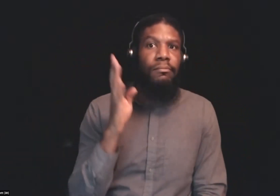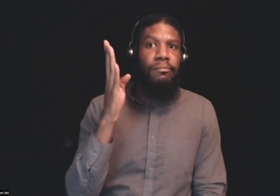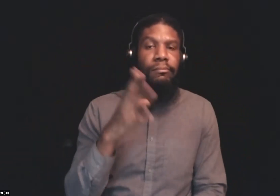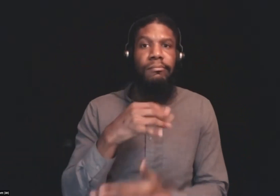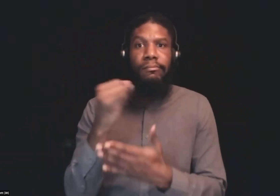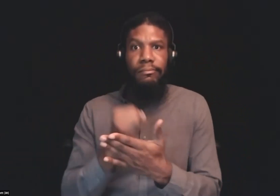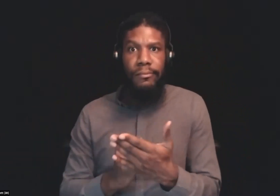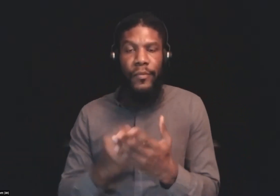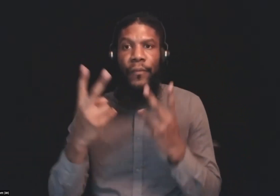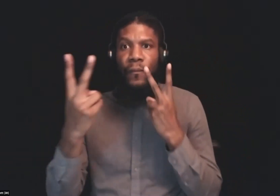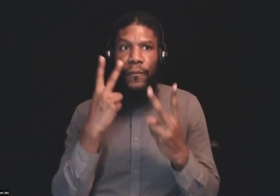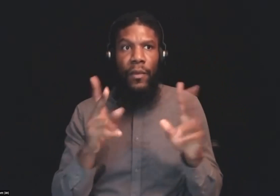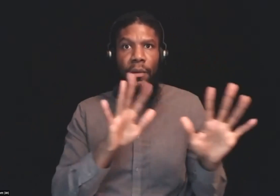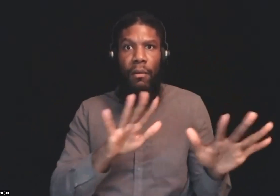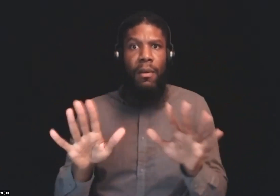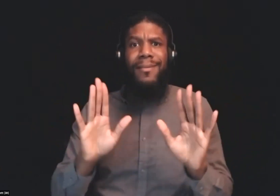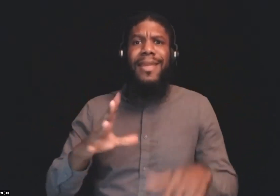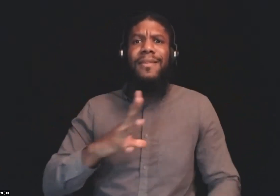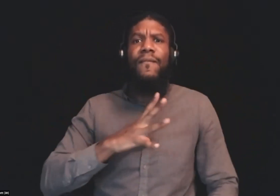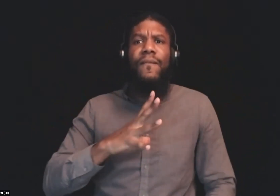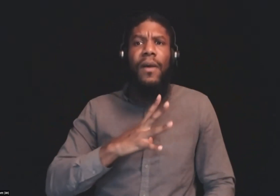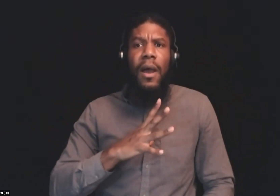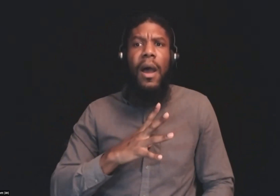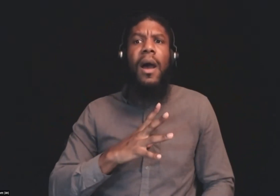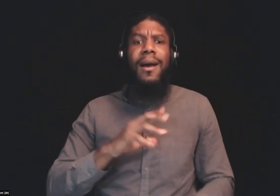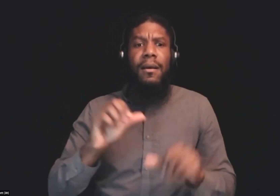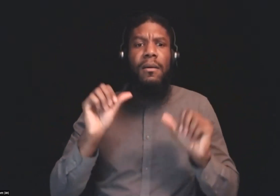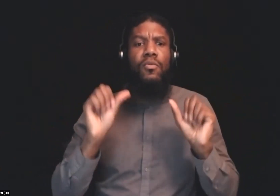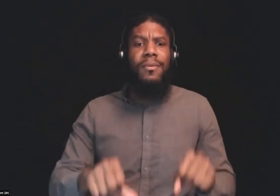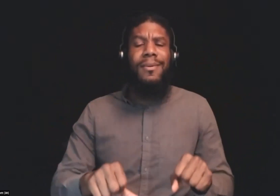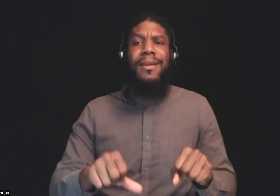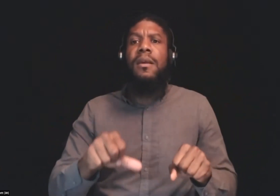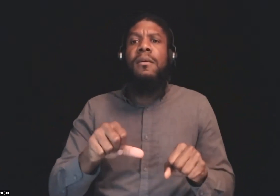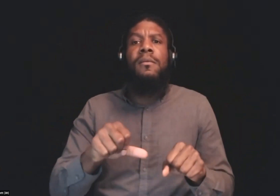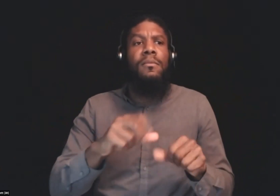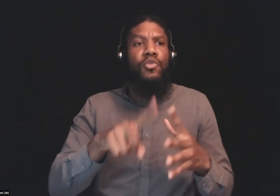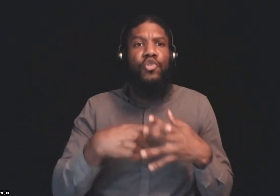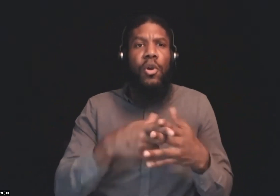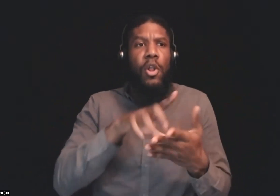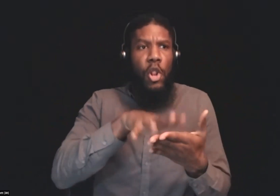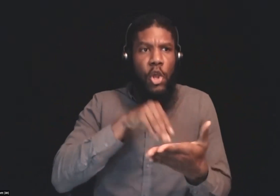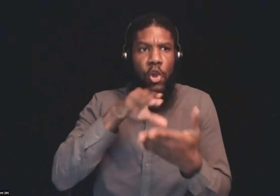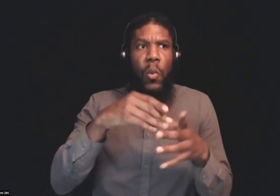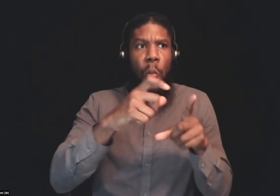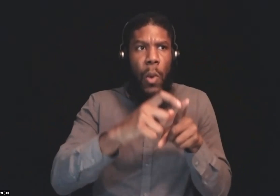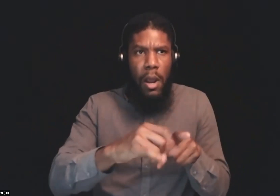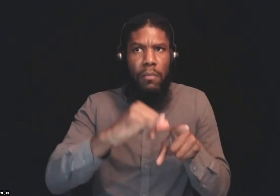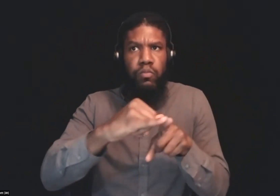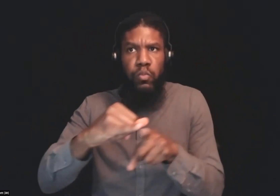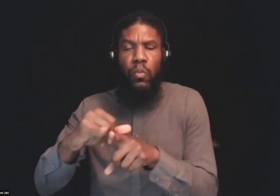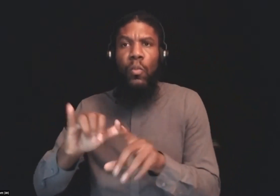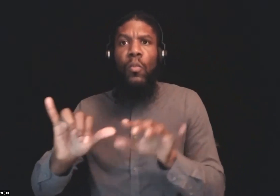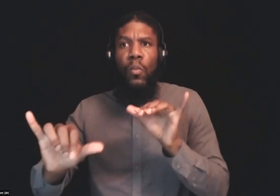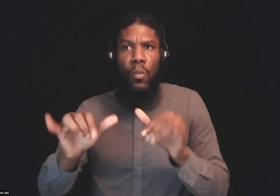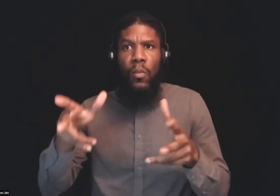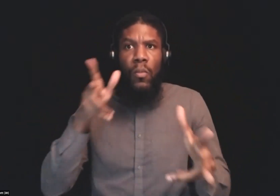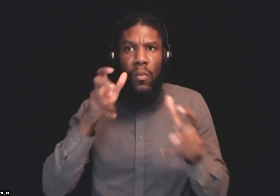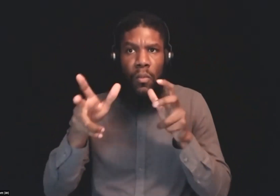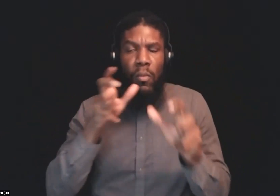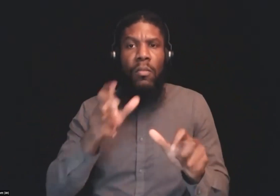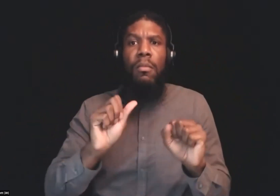sort of vocabulary of that modality, right. They have a starting point, but ... the kinds of